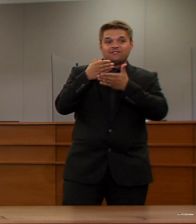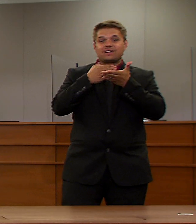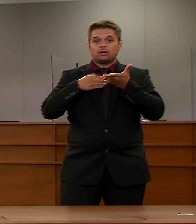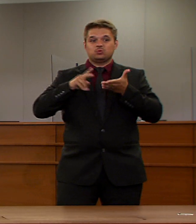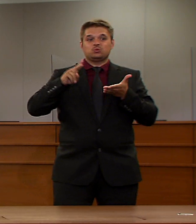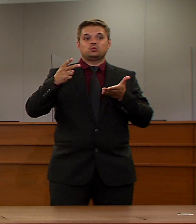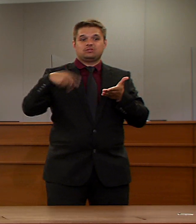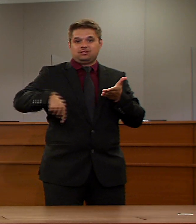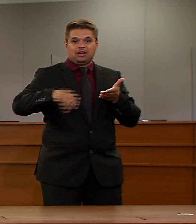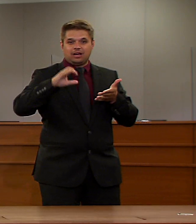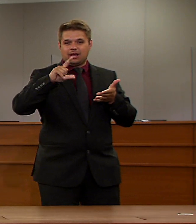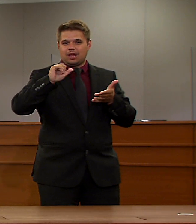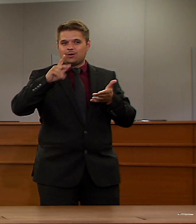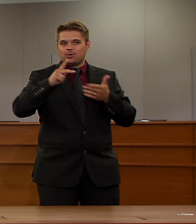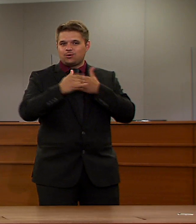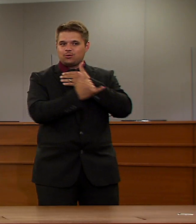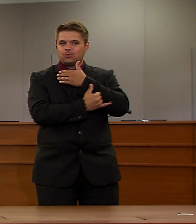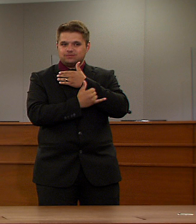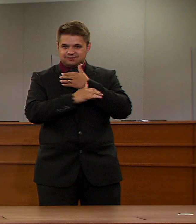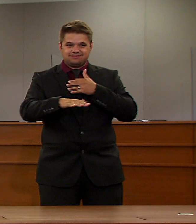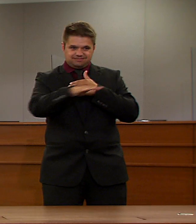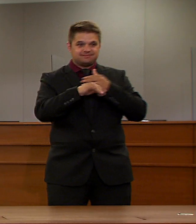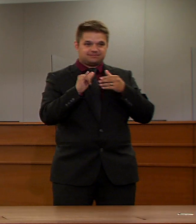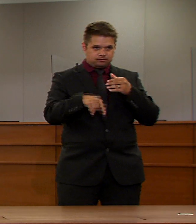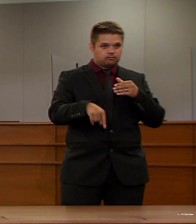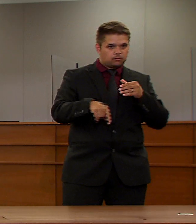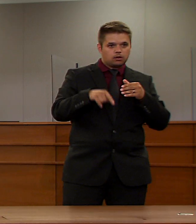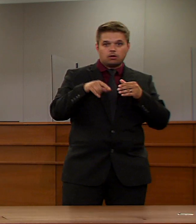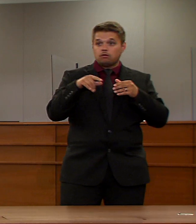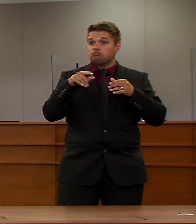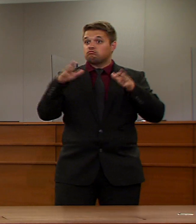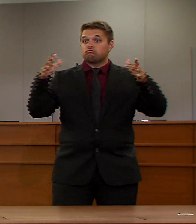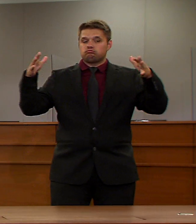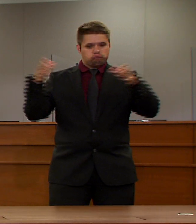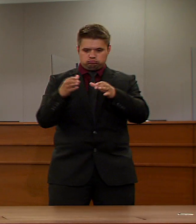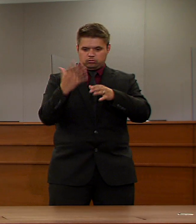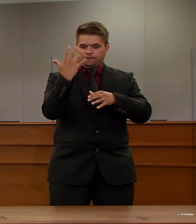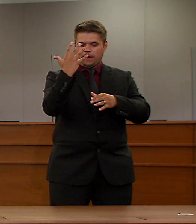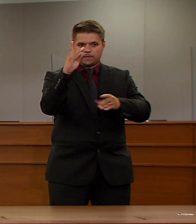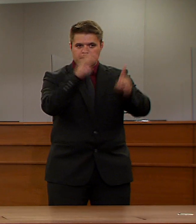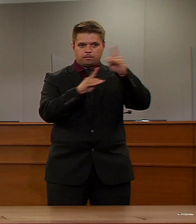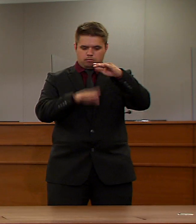social gatherings. Counties that are currently in Phase 3 will have their social